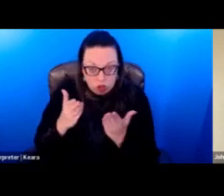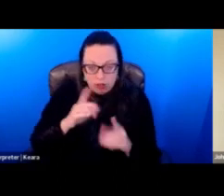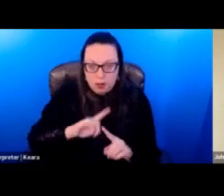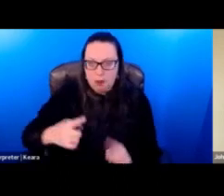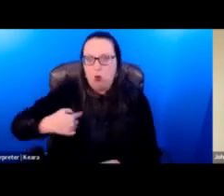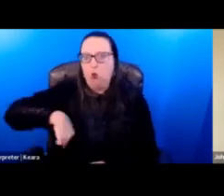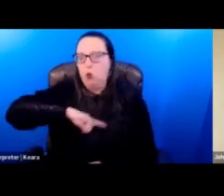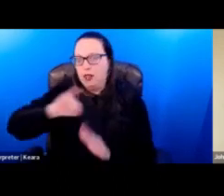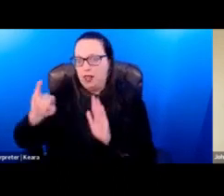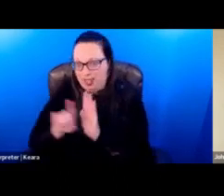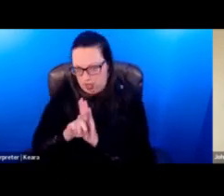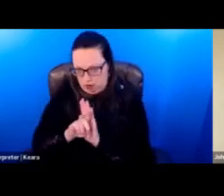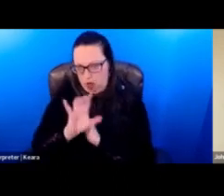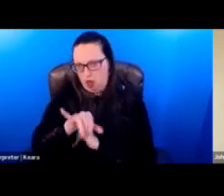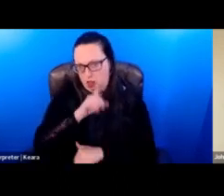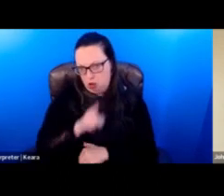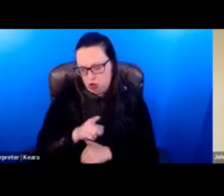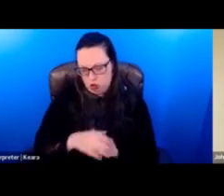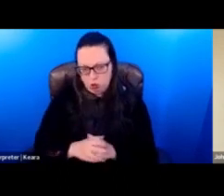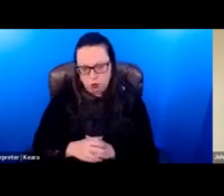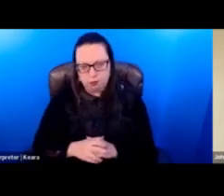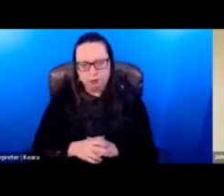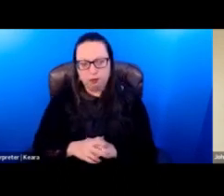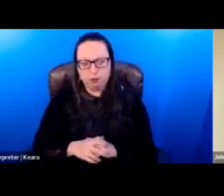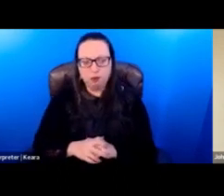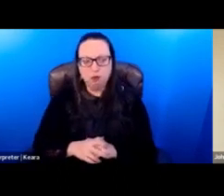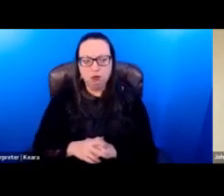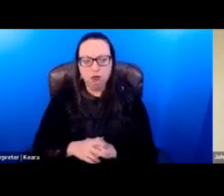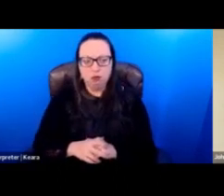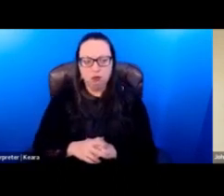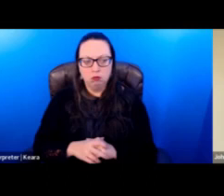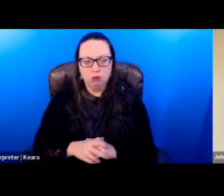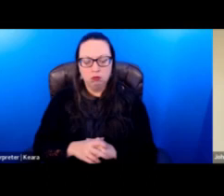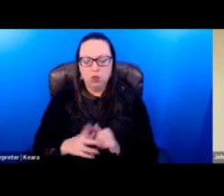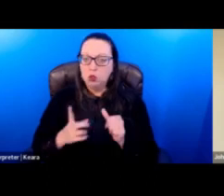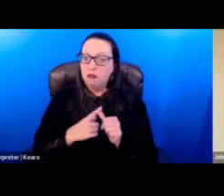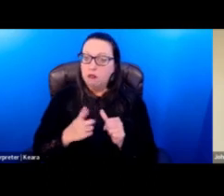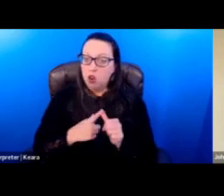that so and next. And our first step is to try to engage the